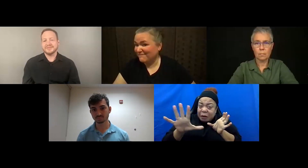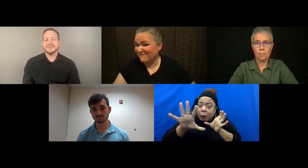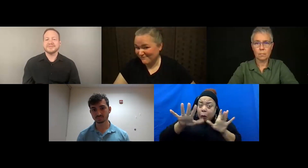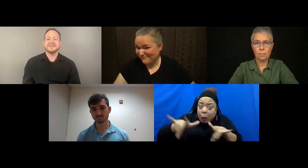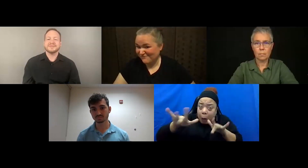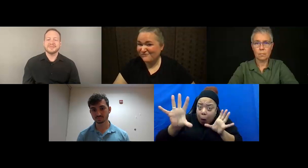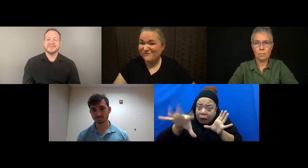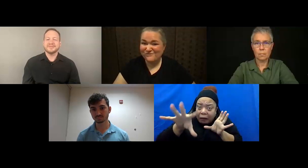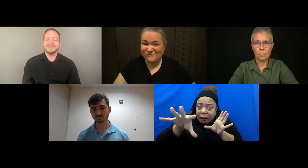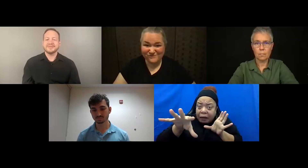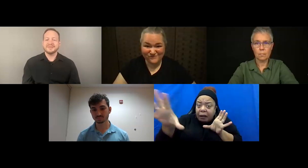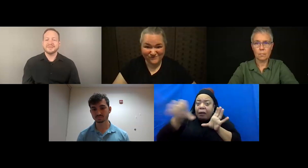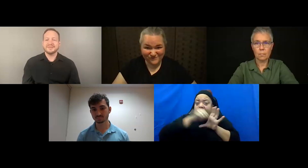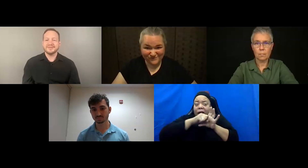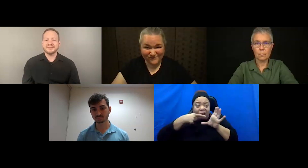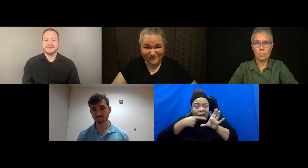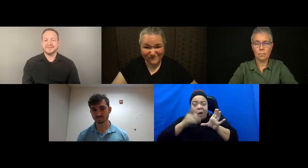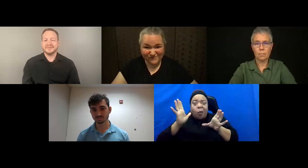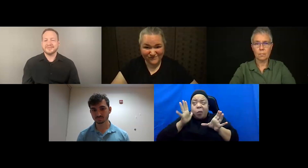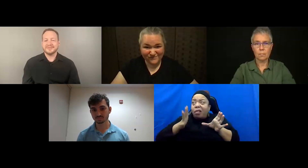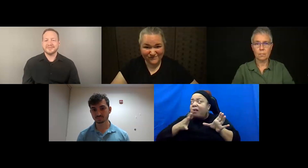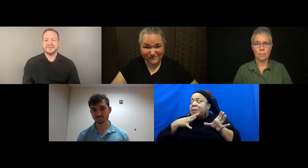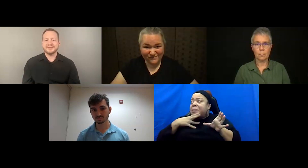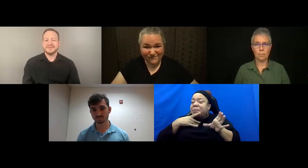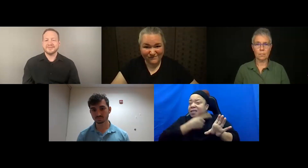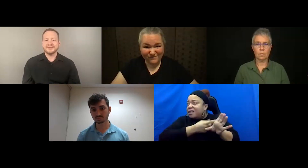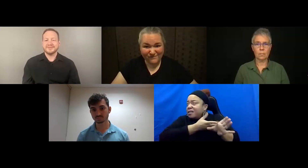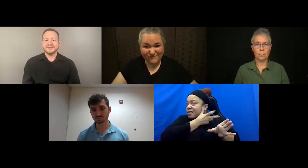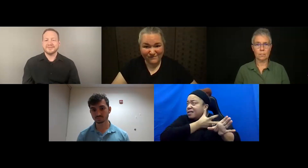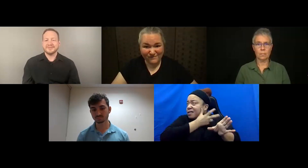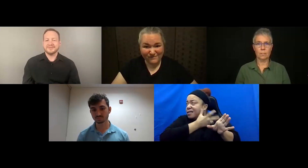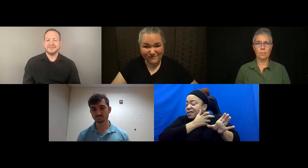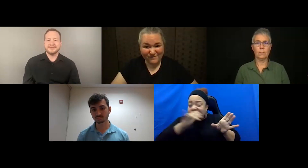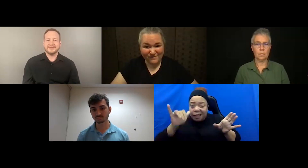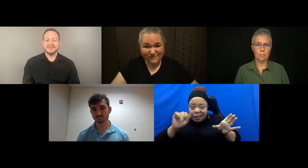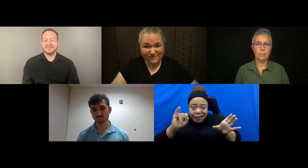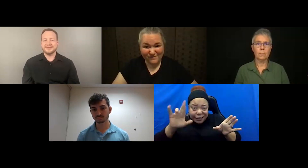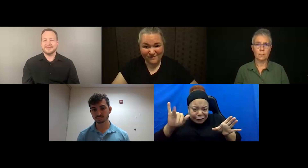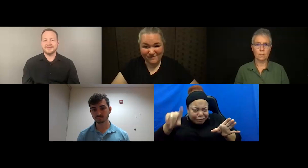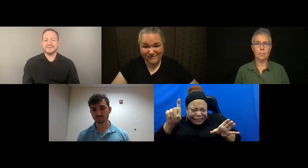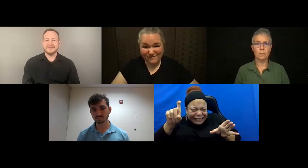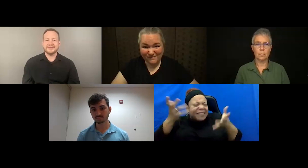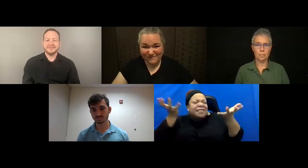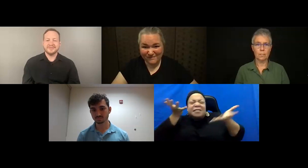That camera is going to record you and then there's an audio recording to the hearing person like Siri?